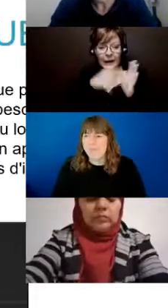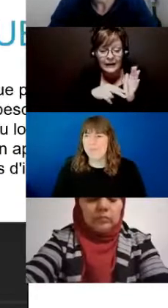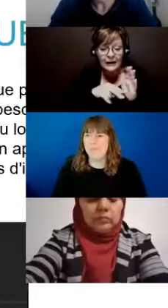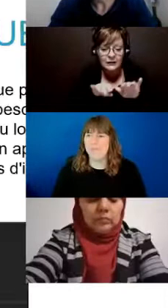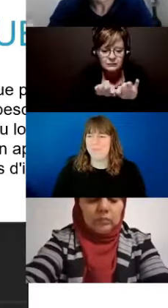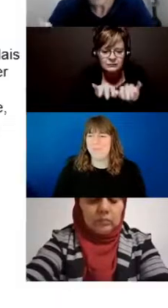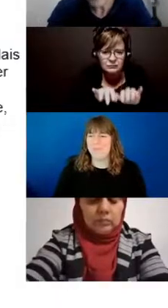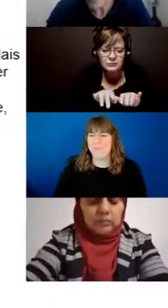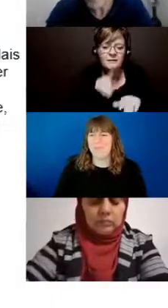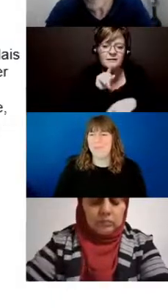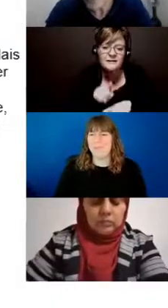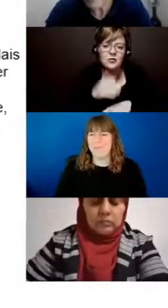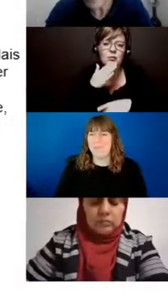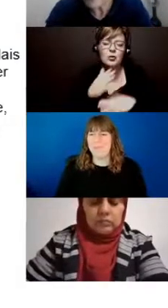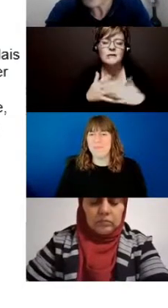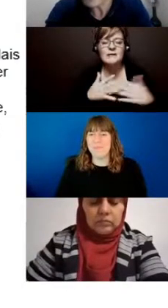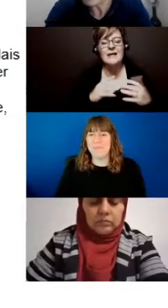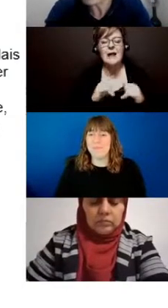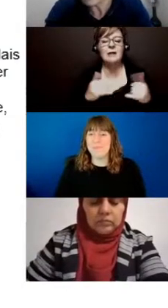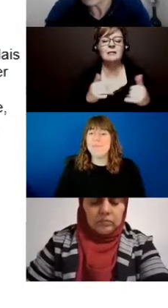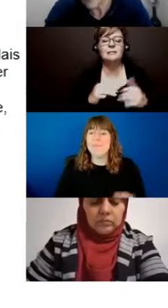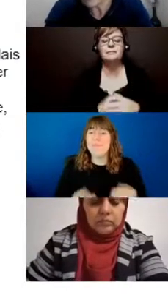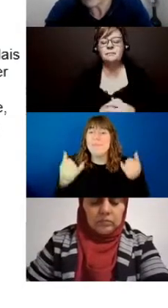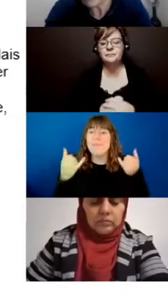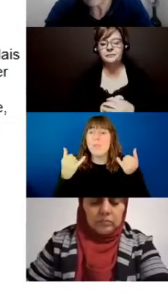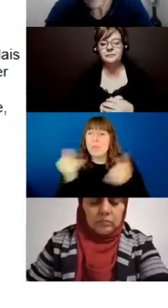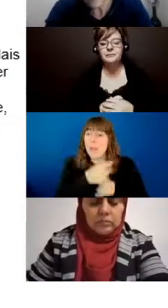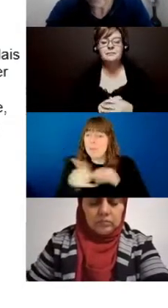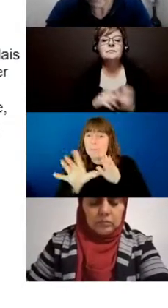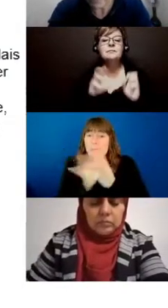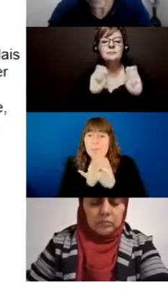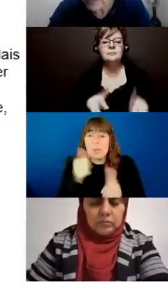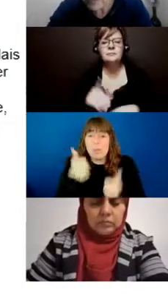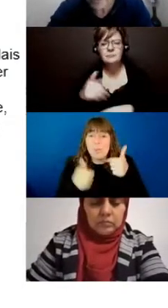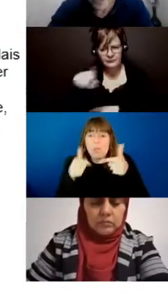um you want to take a minute to choose your language at the bottom you can see how to